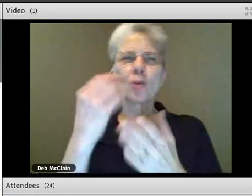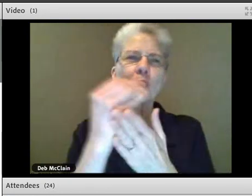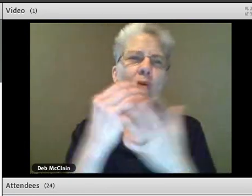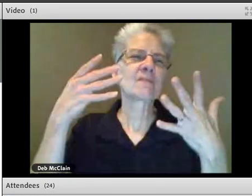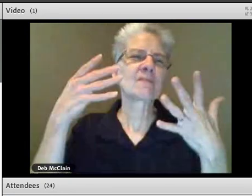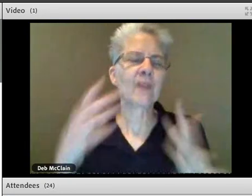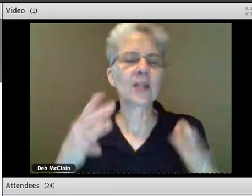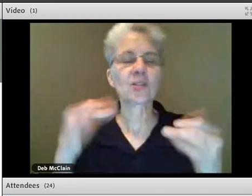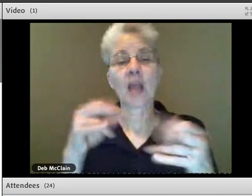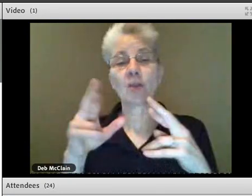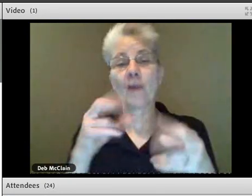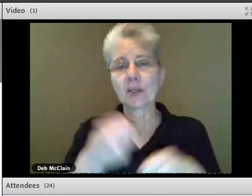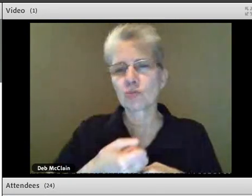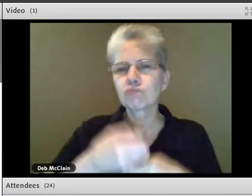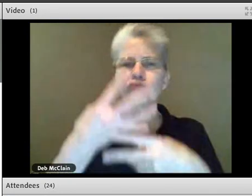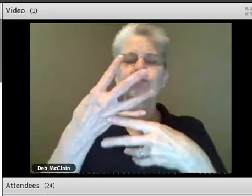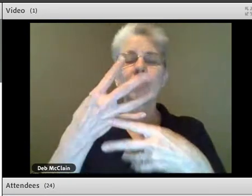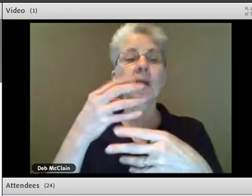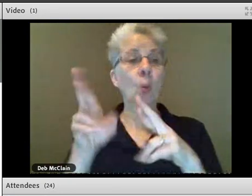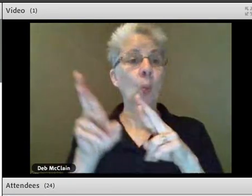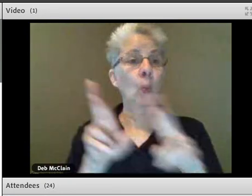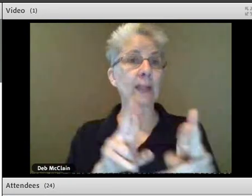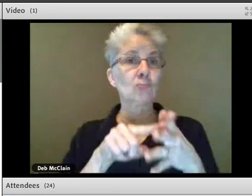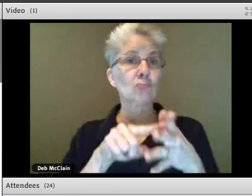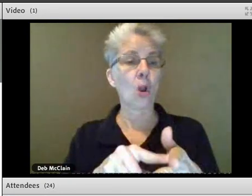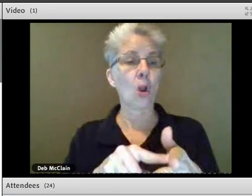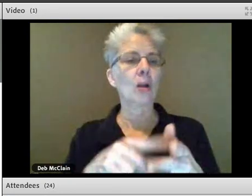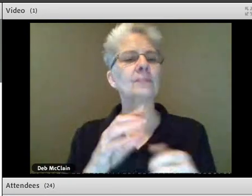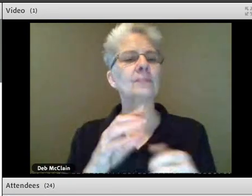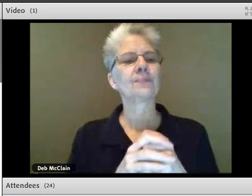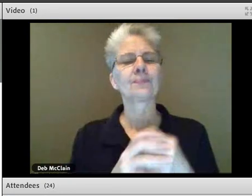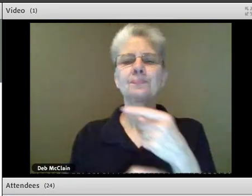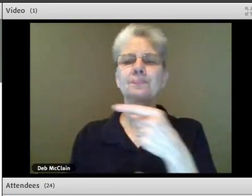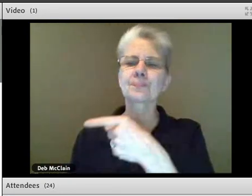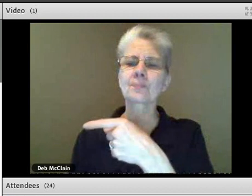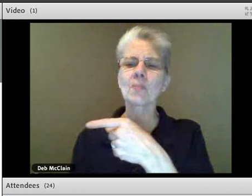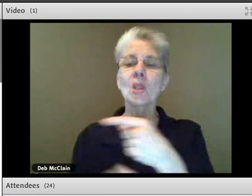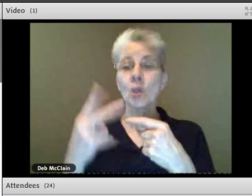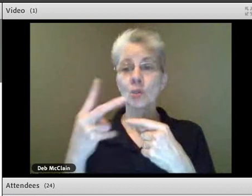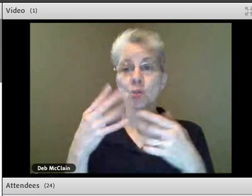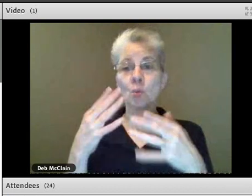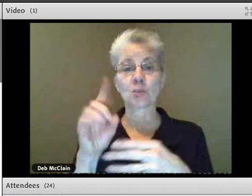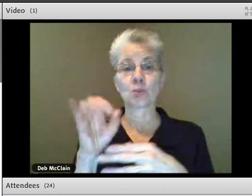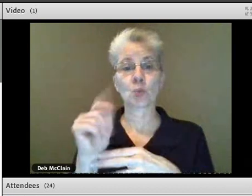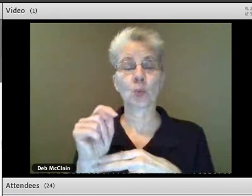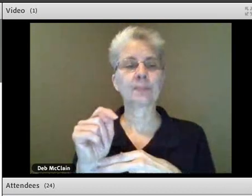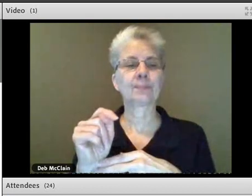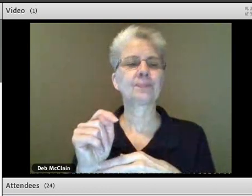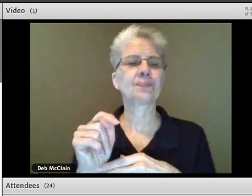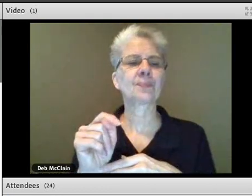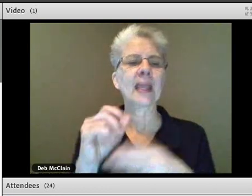Now you're ready to roll it out, or roll out those modules. There's two ways to do it, so inside your course,